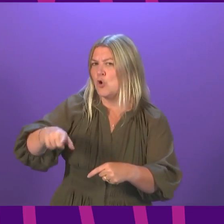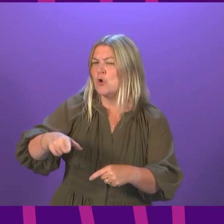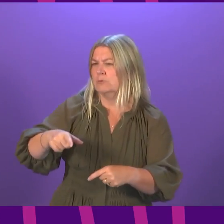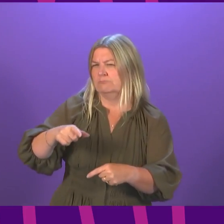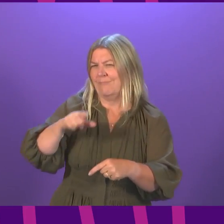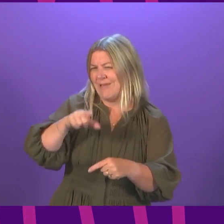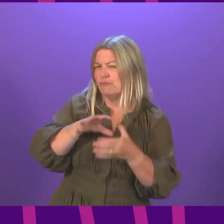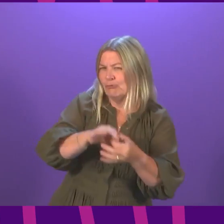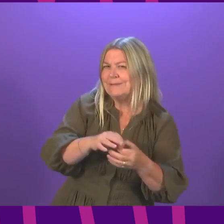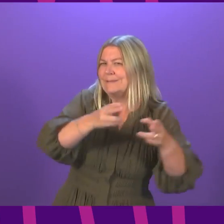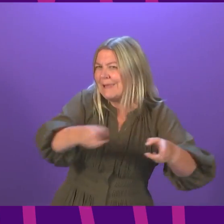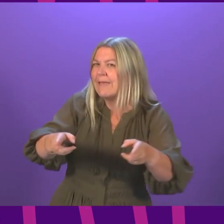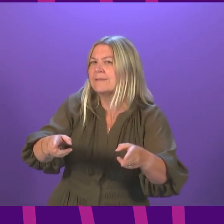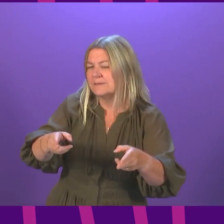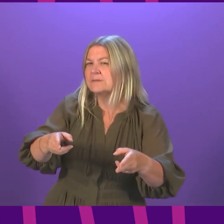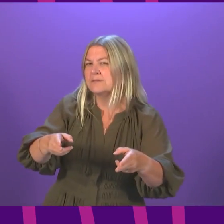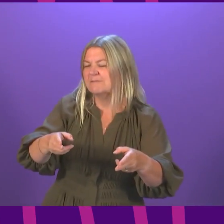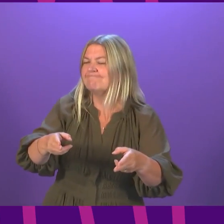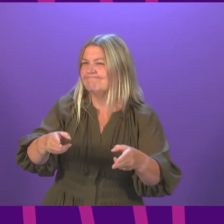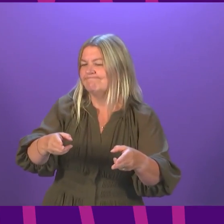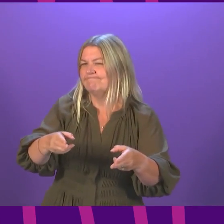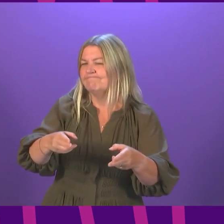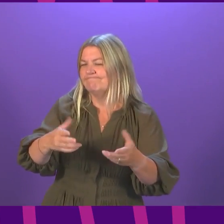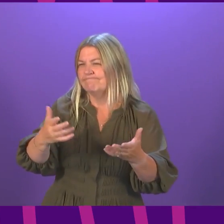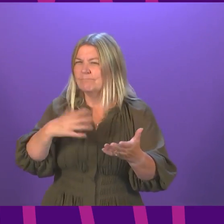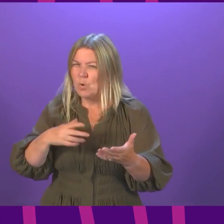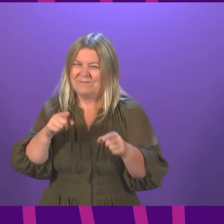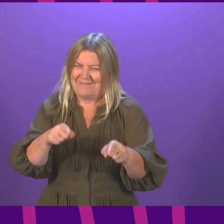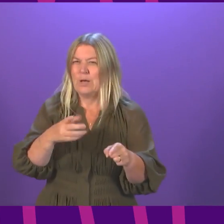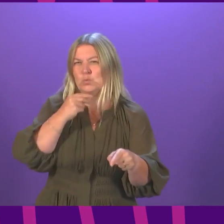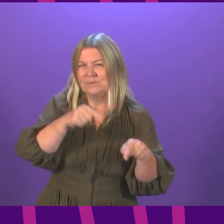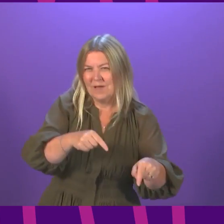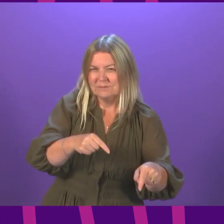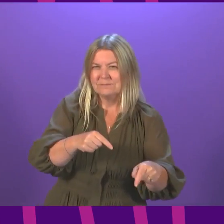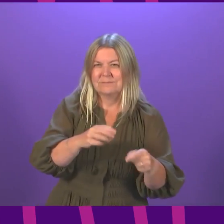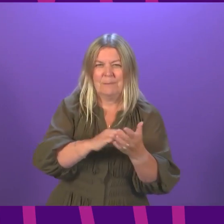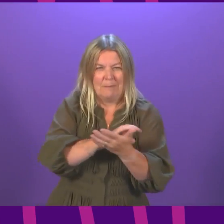deaths, albeit in the context of poly drug use. We need to understand more about the